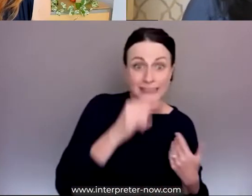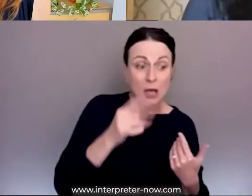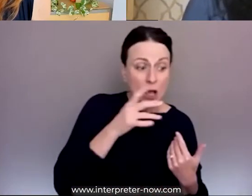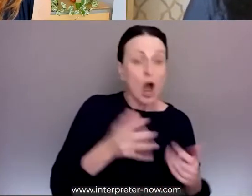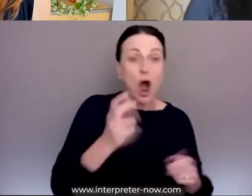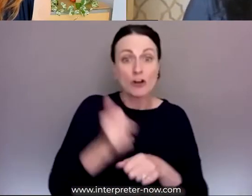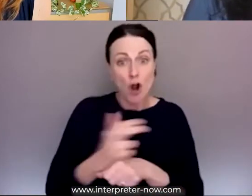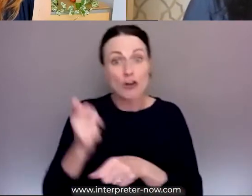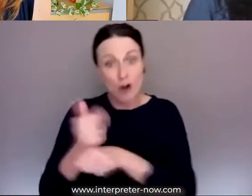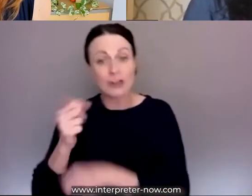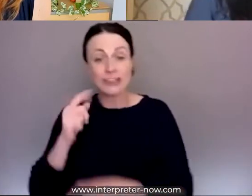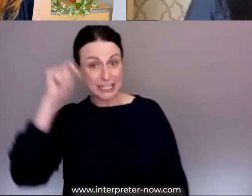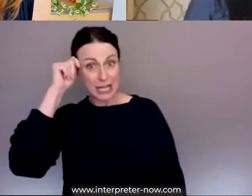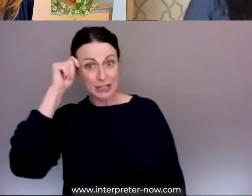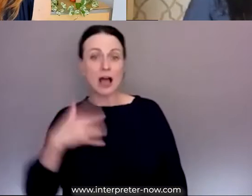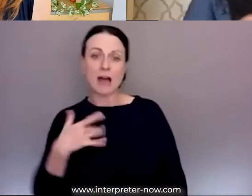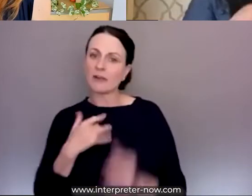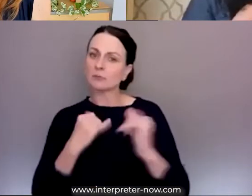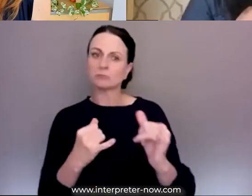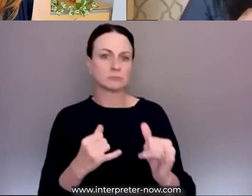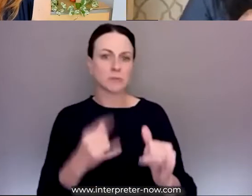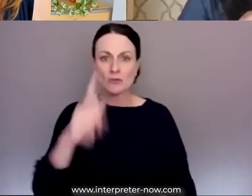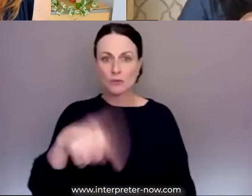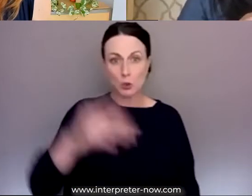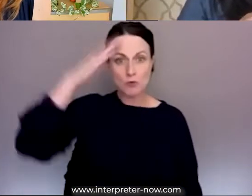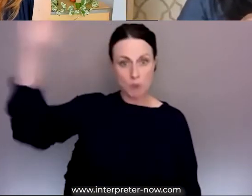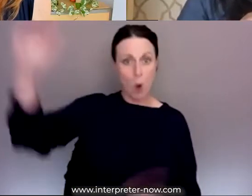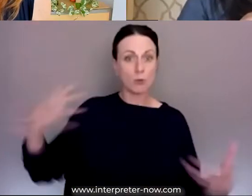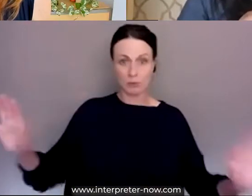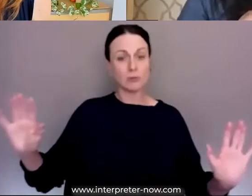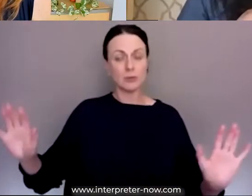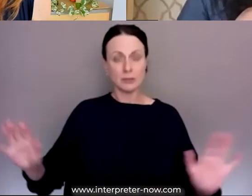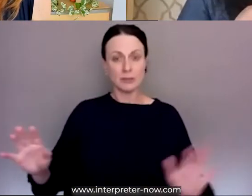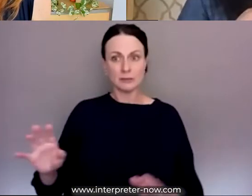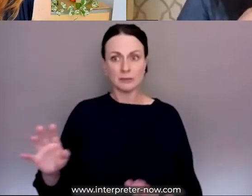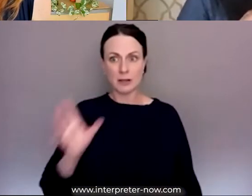For those of you with teenagers, I feel you. For those of you who have grown kids like me, that put your parents through absolute